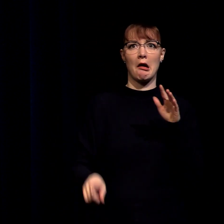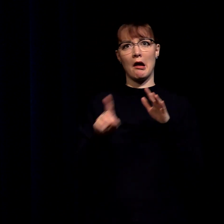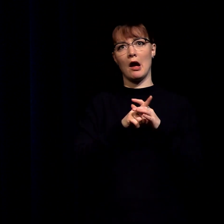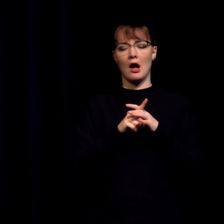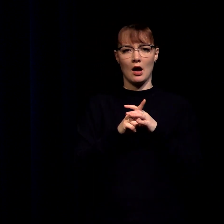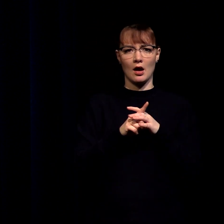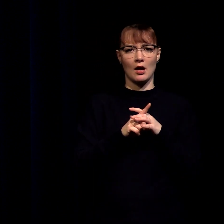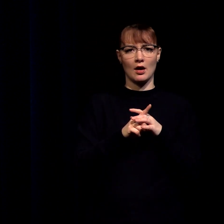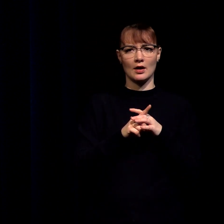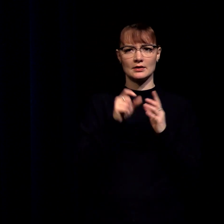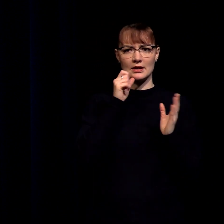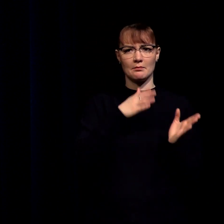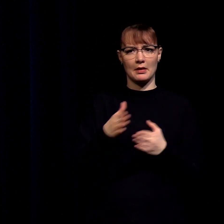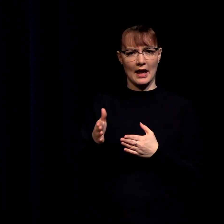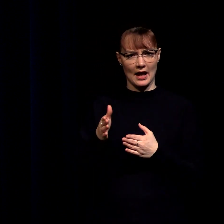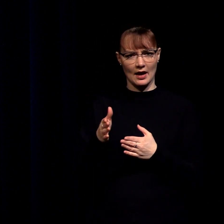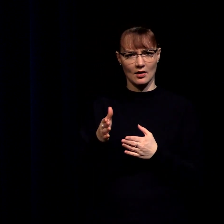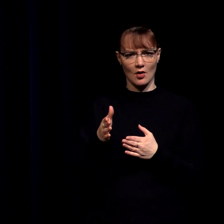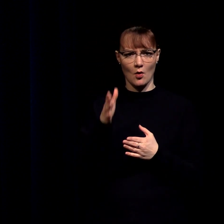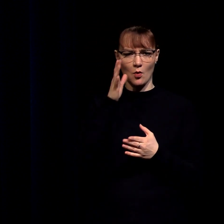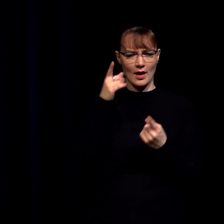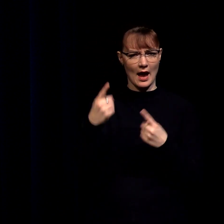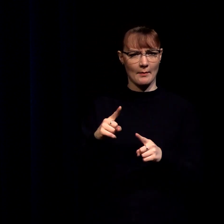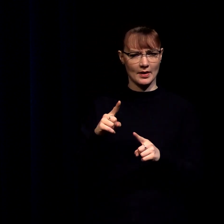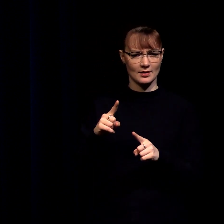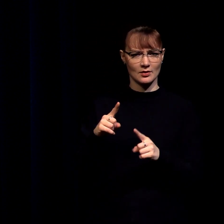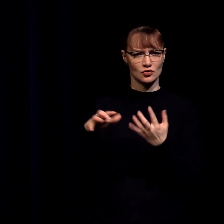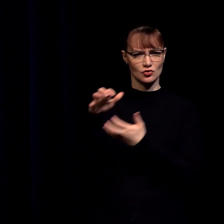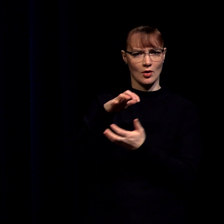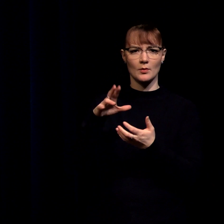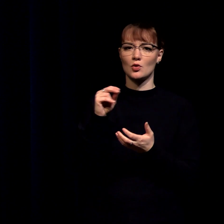didn't plan for No, this is actually a spiritual encounter.